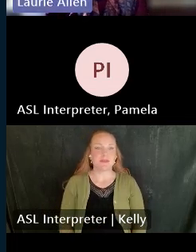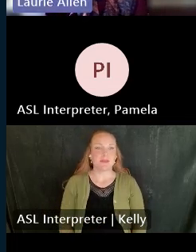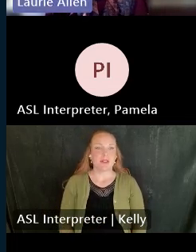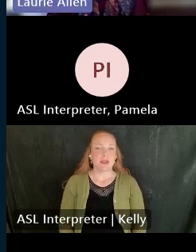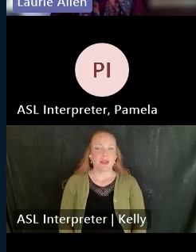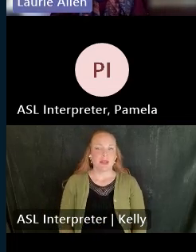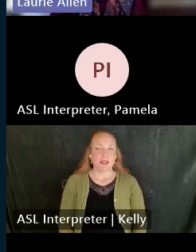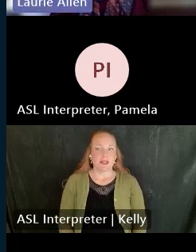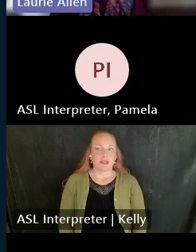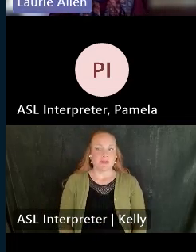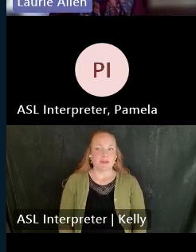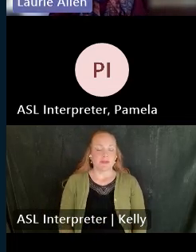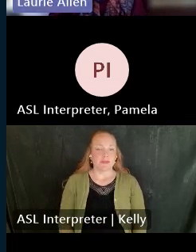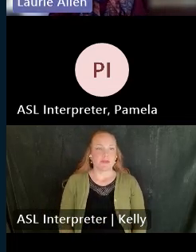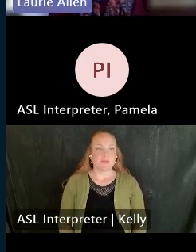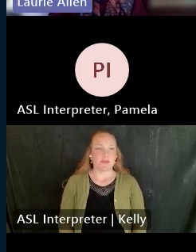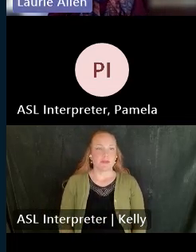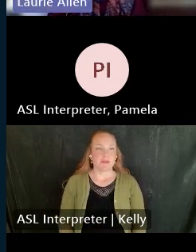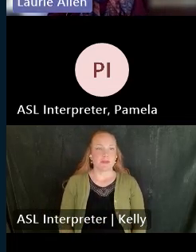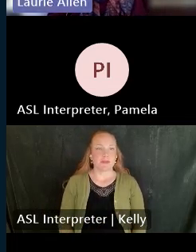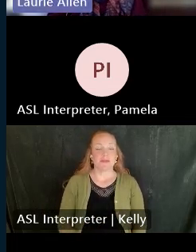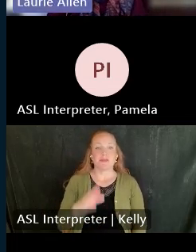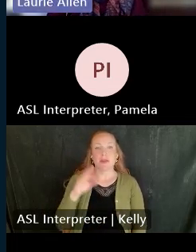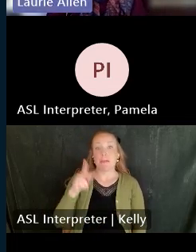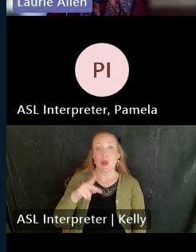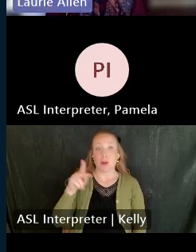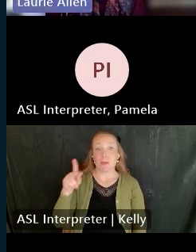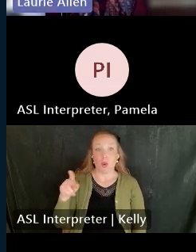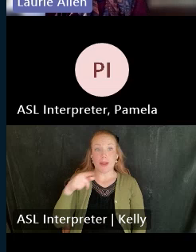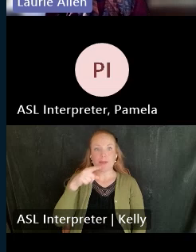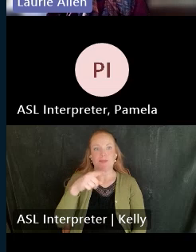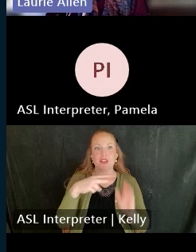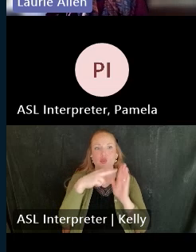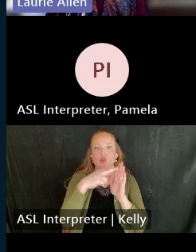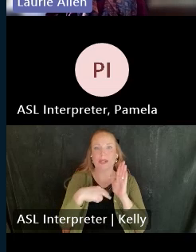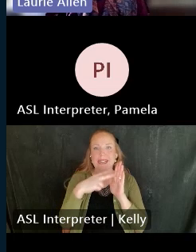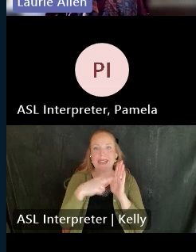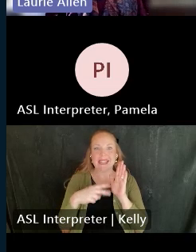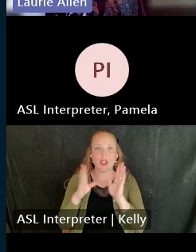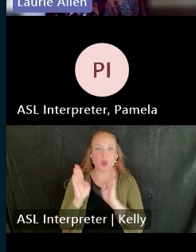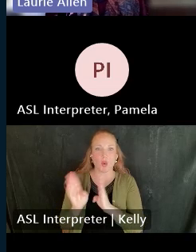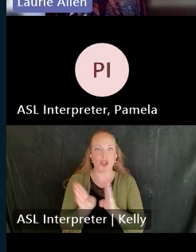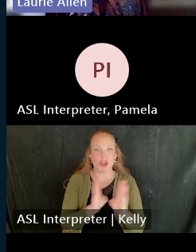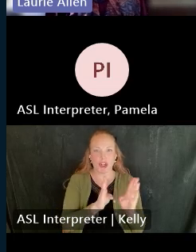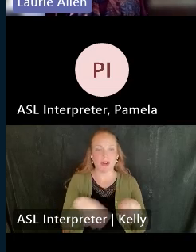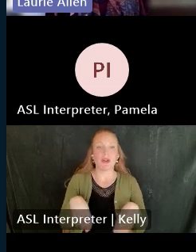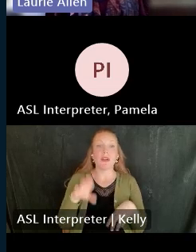Moving into PowerPoint, an additional feature here is reading order. And what I mean by that is the order in which you want